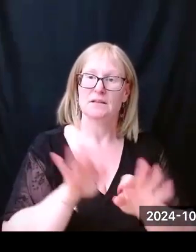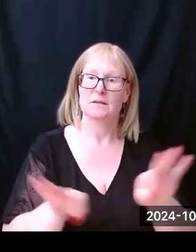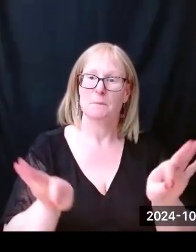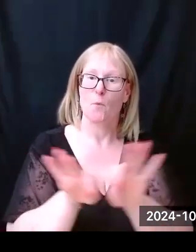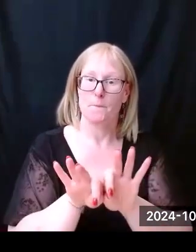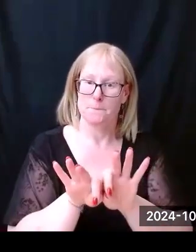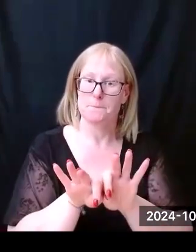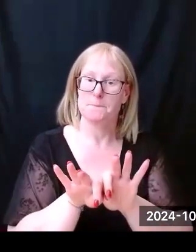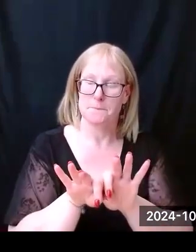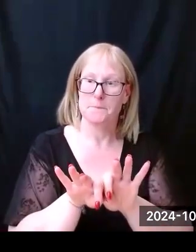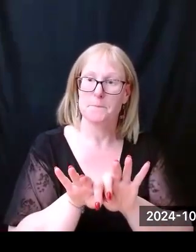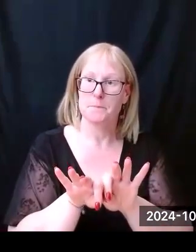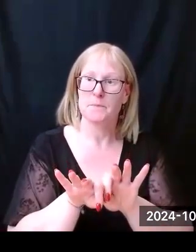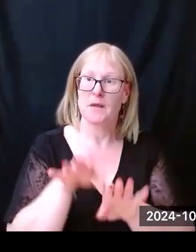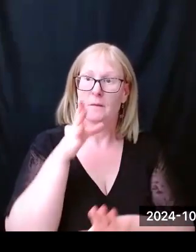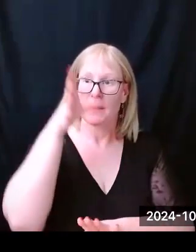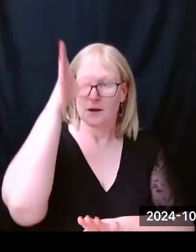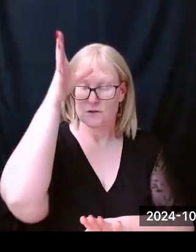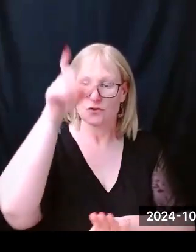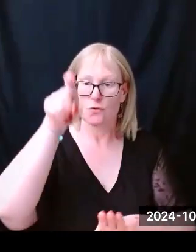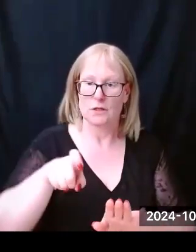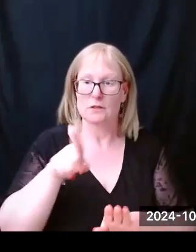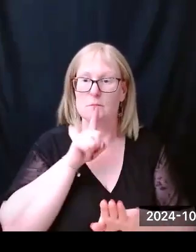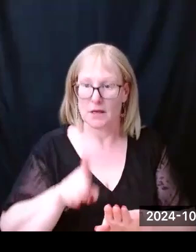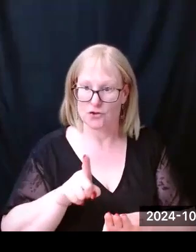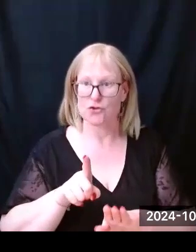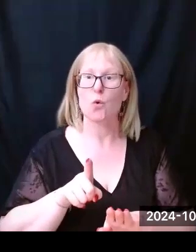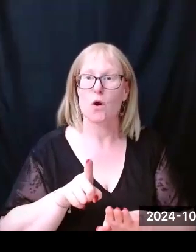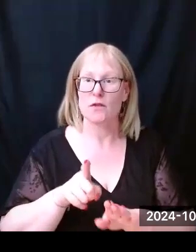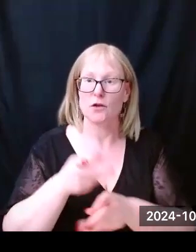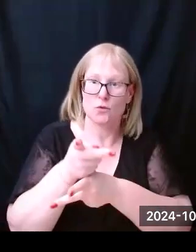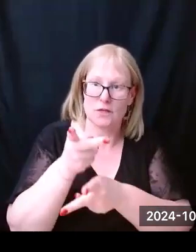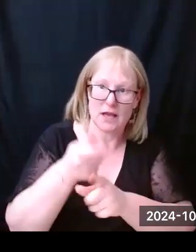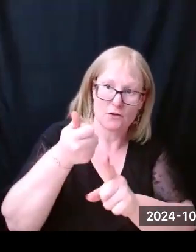You need to make sure that you have your own oxygen mask on first before we can get to kids.